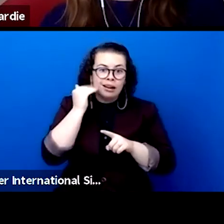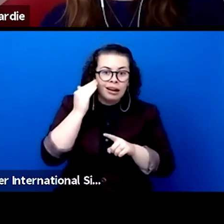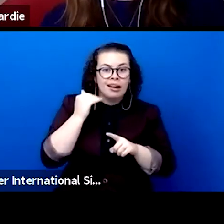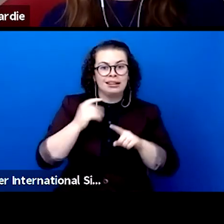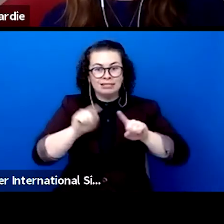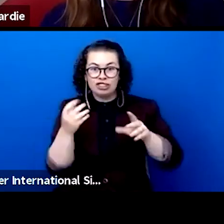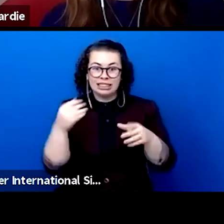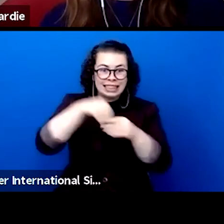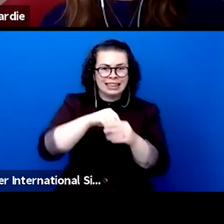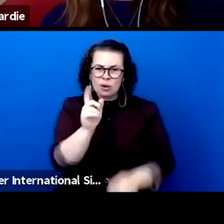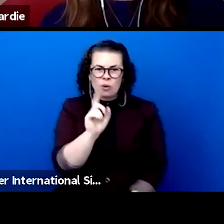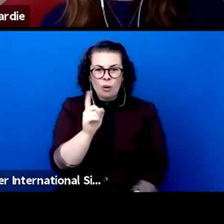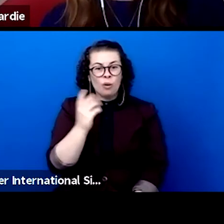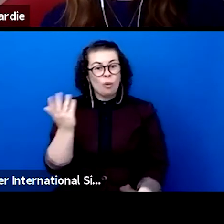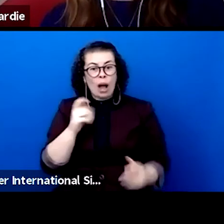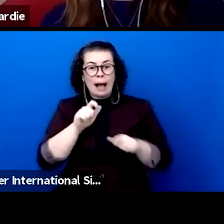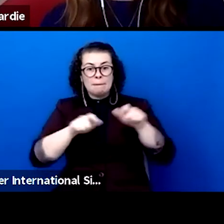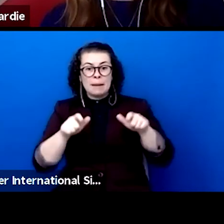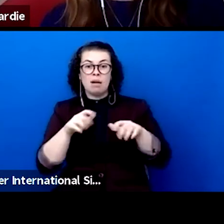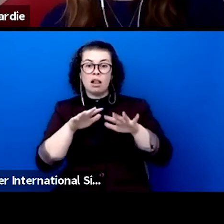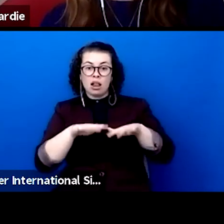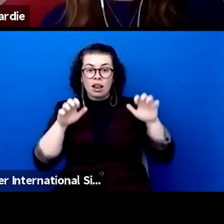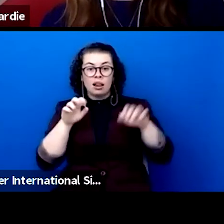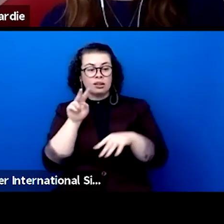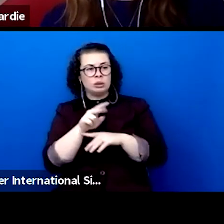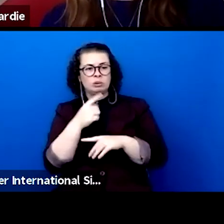the end they still find that the piece is old you know. It has nothing to do with them you know so